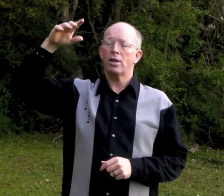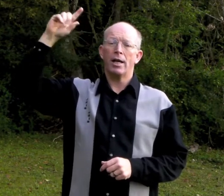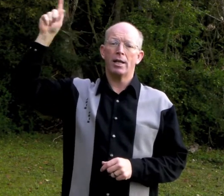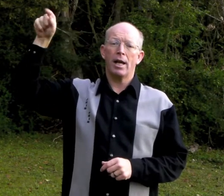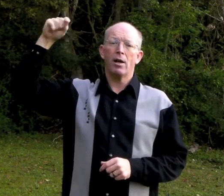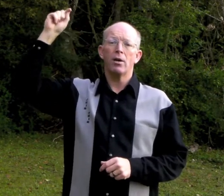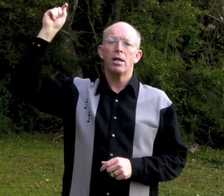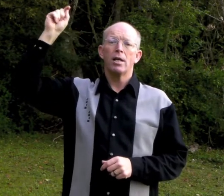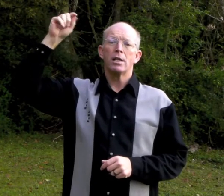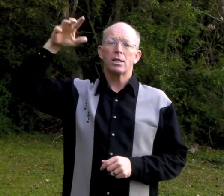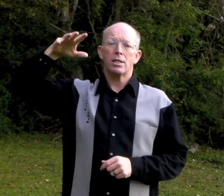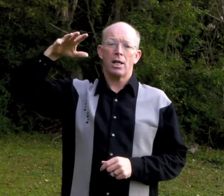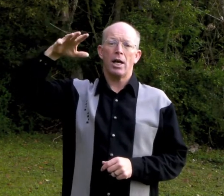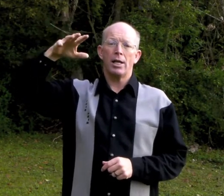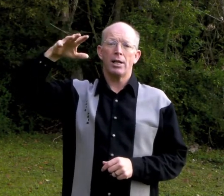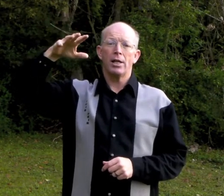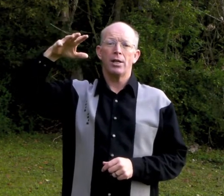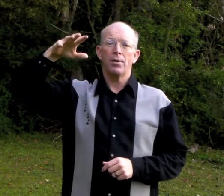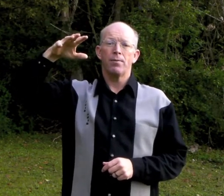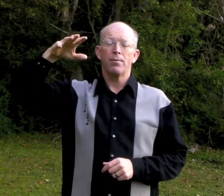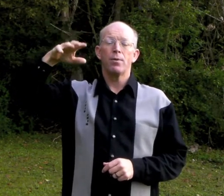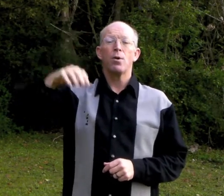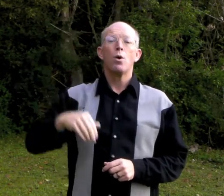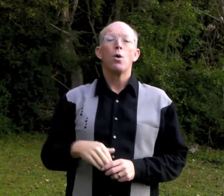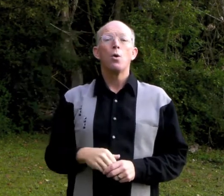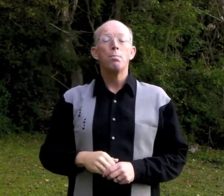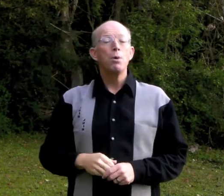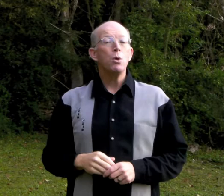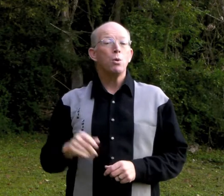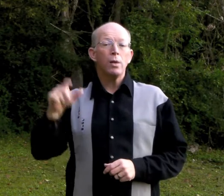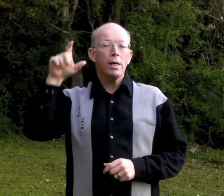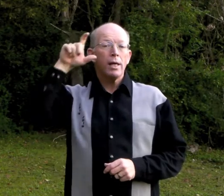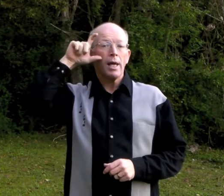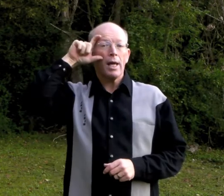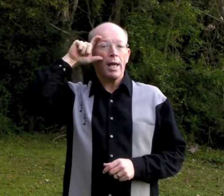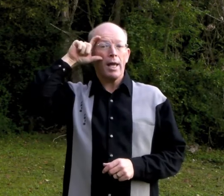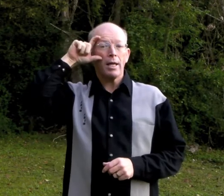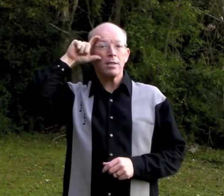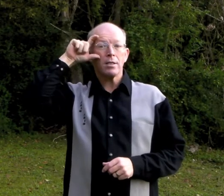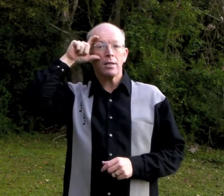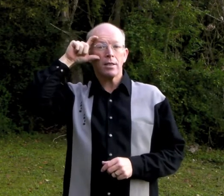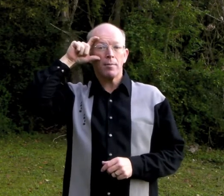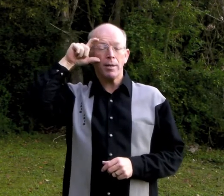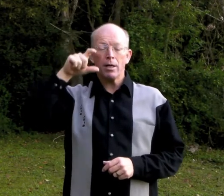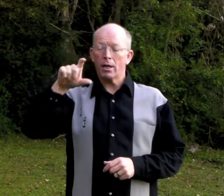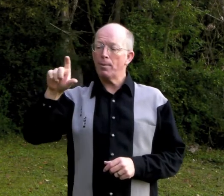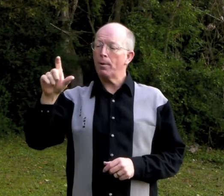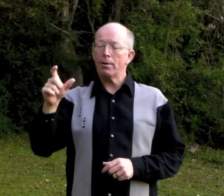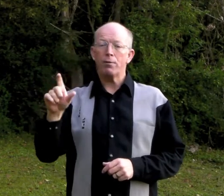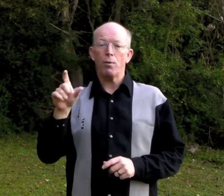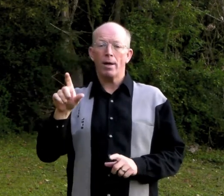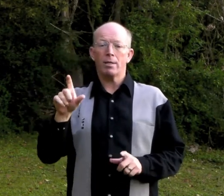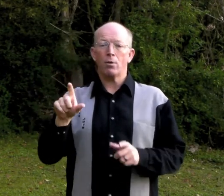Shining down. SUN MOON – Can be done a couple of different ways.